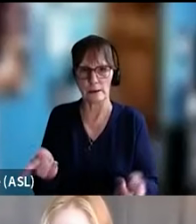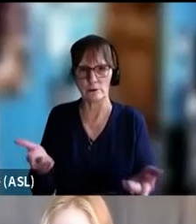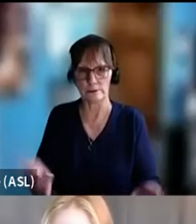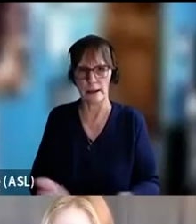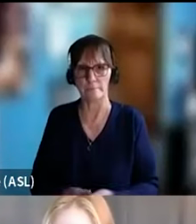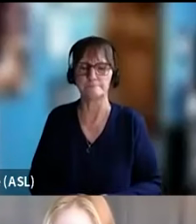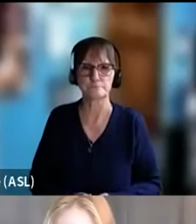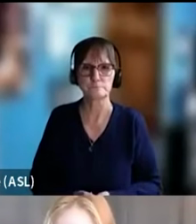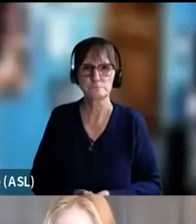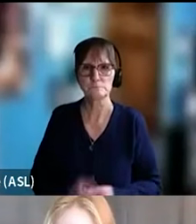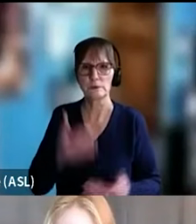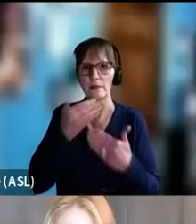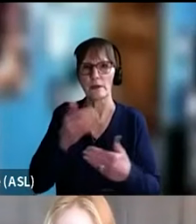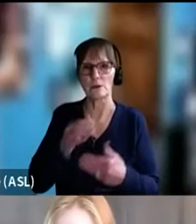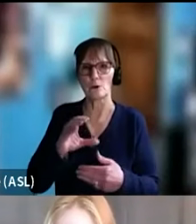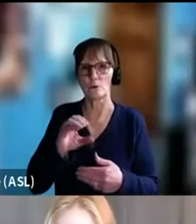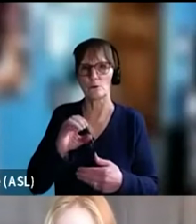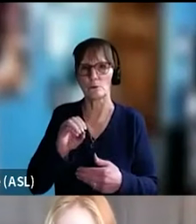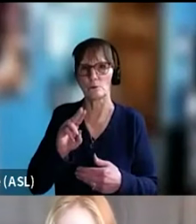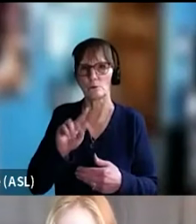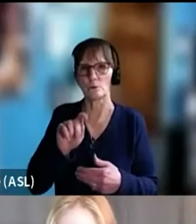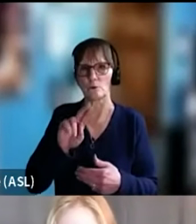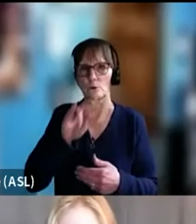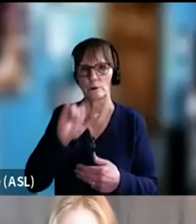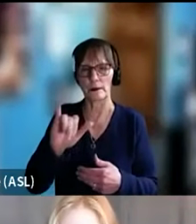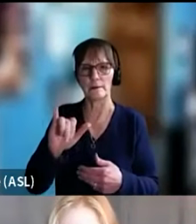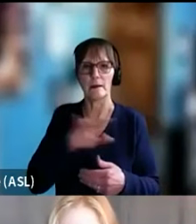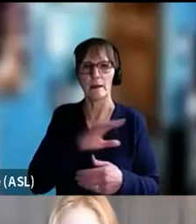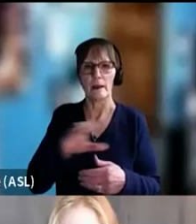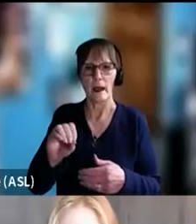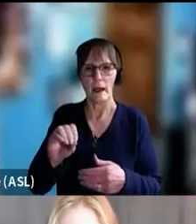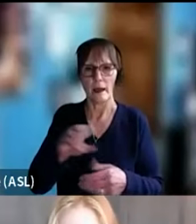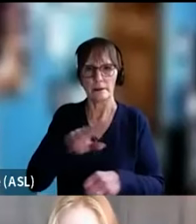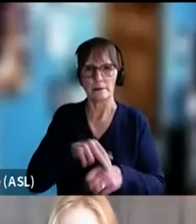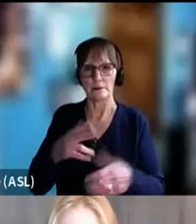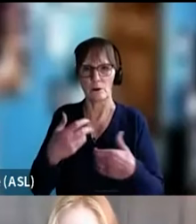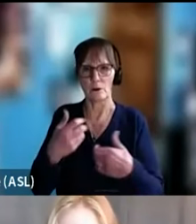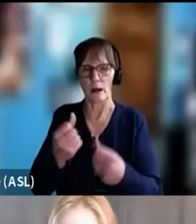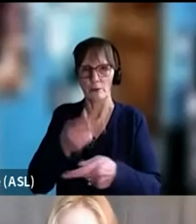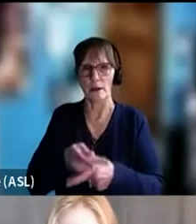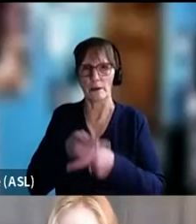Great. Thanks Courtney. And a huge thanks to all of our panelists and the National Healthcare for the Homeless Council.